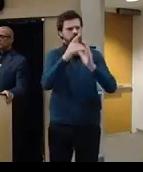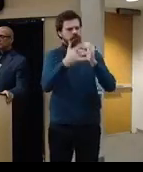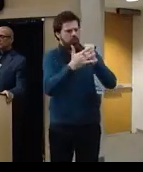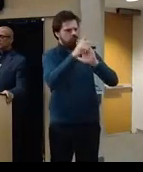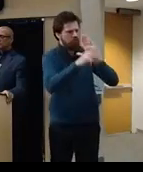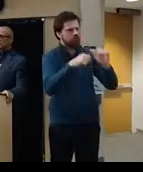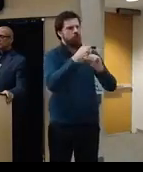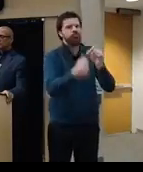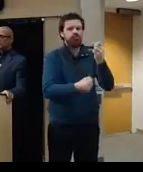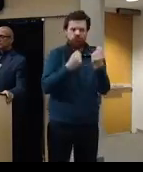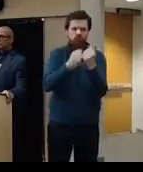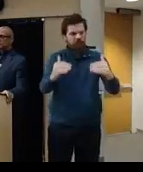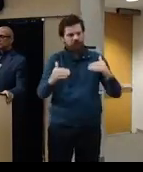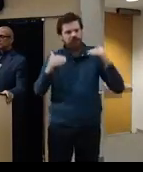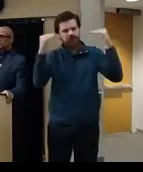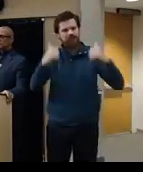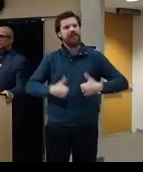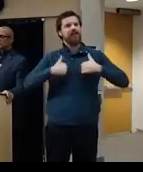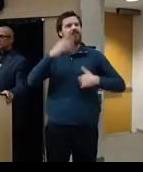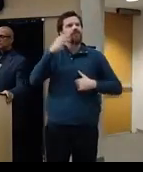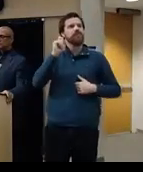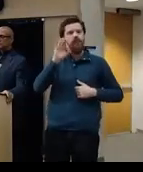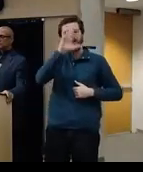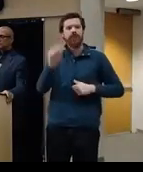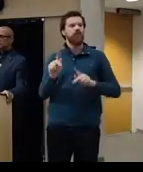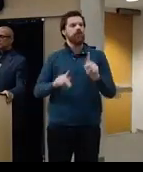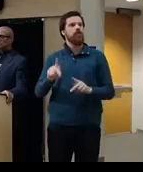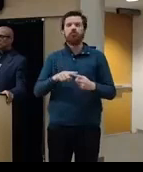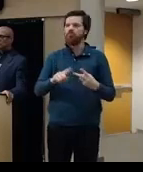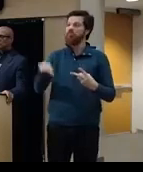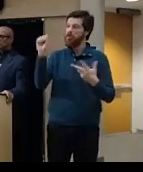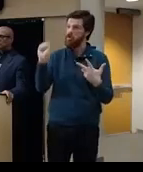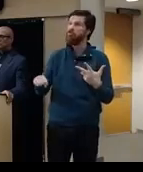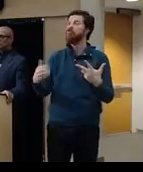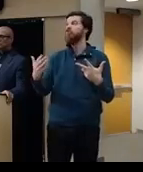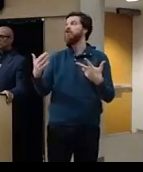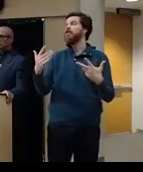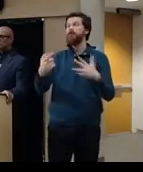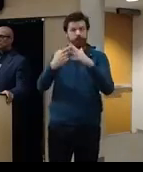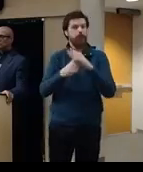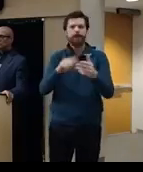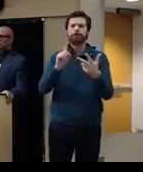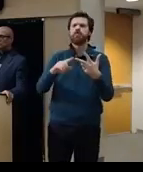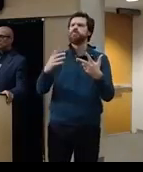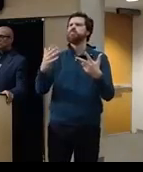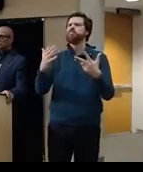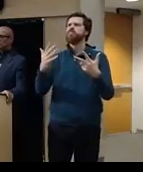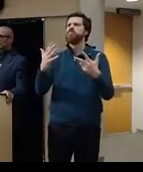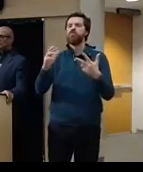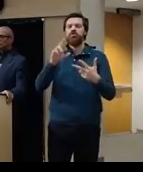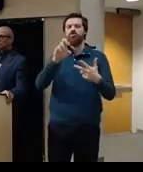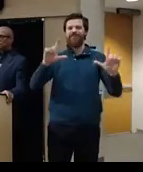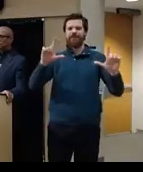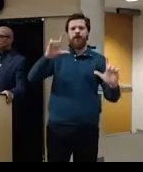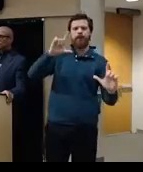that support and Advance the lived experiences of African people they could begin to reframe